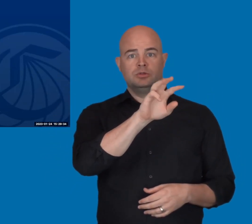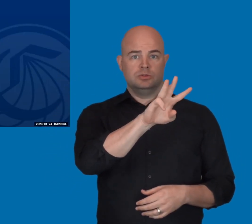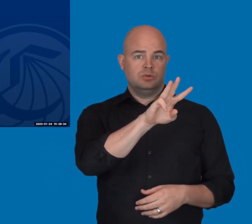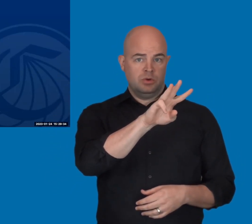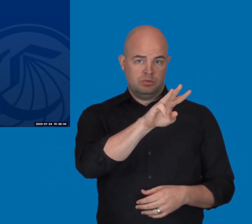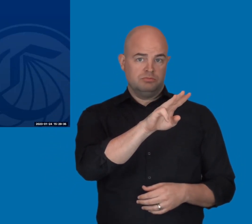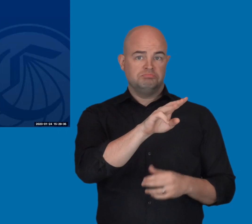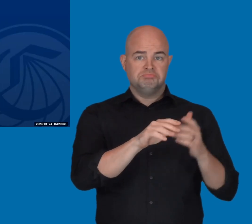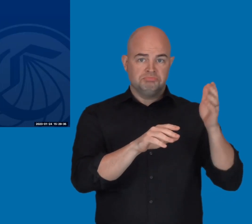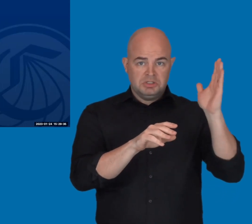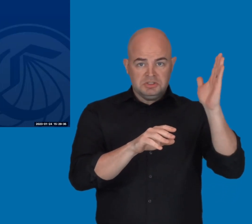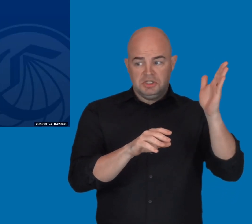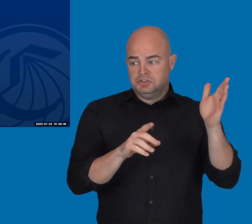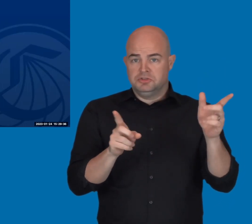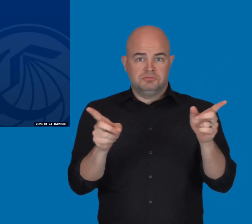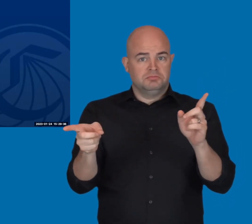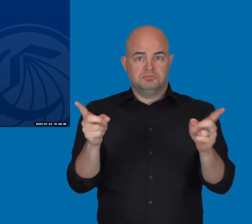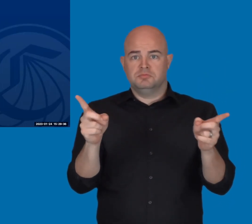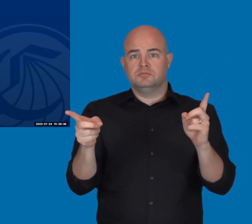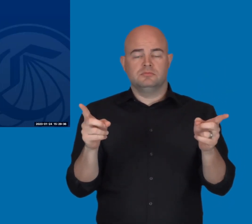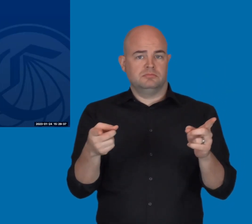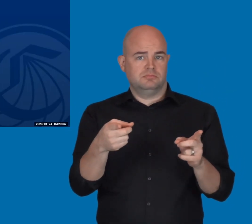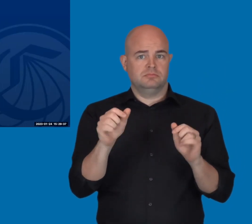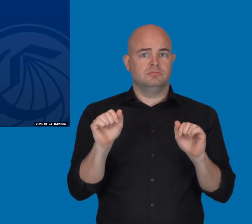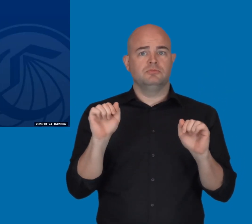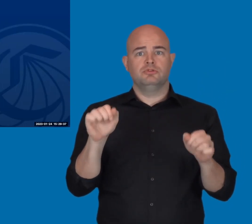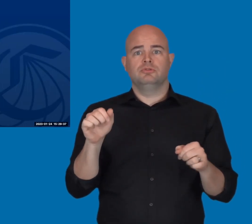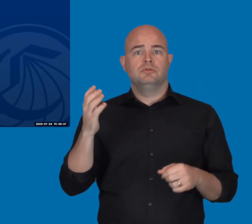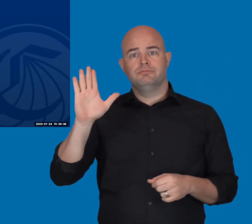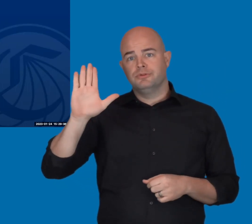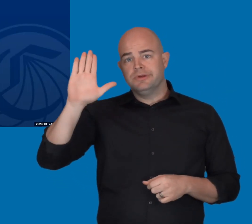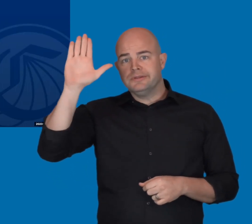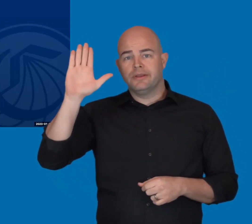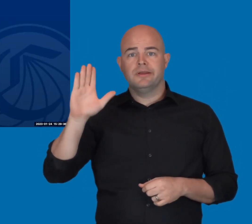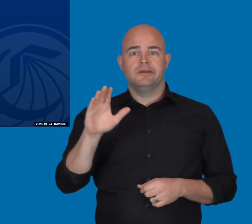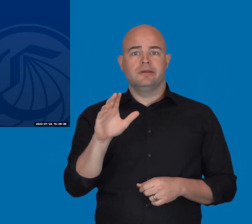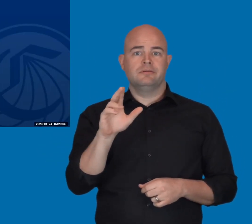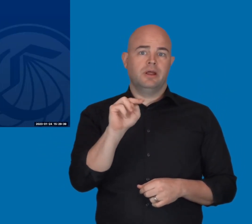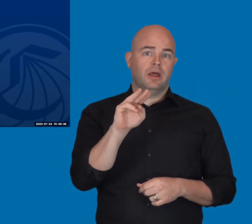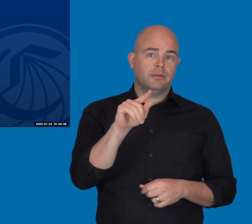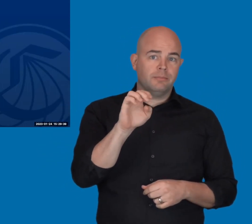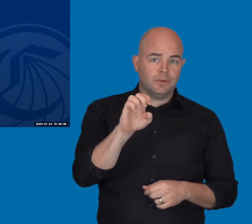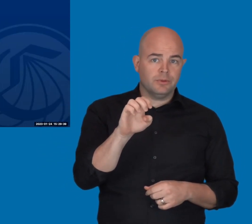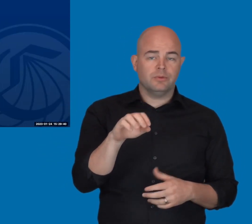to questions you might have or anything we can do to support you and learn from you as well. Thank you.